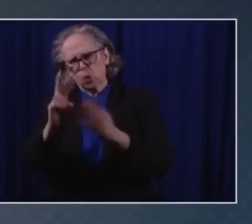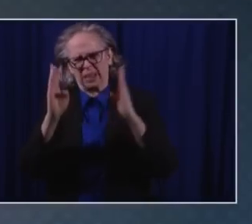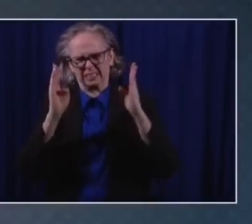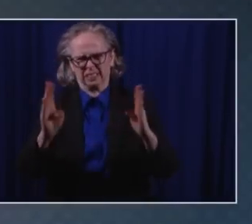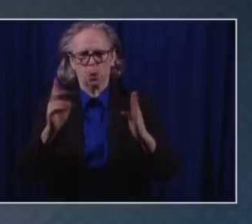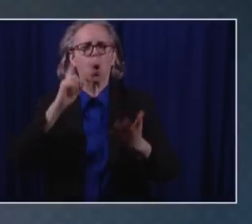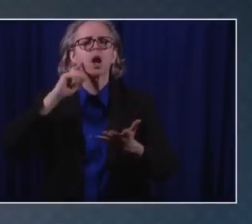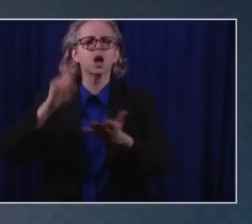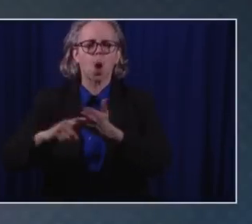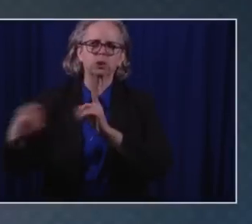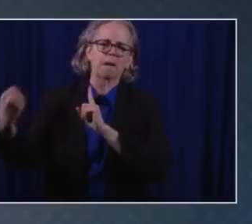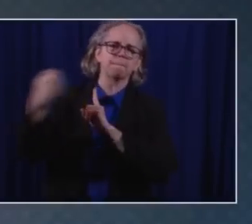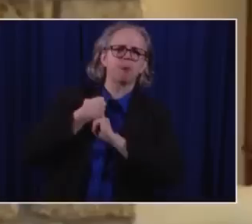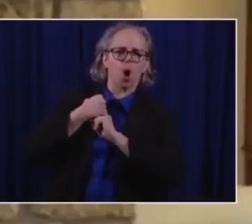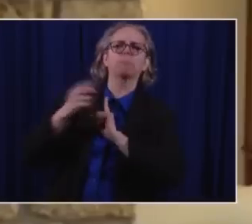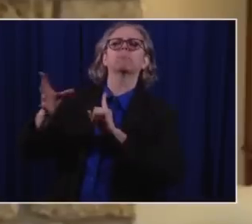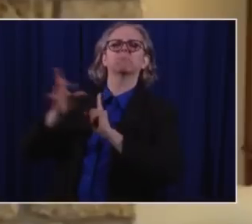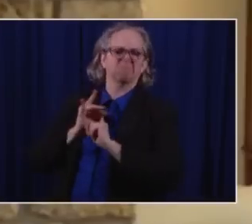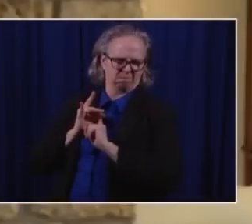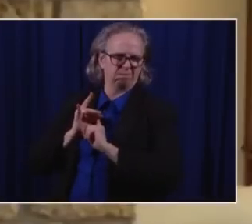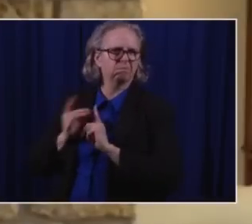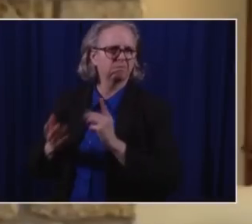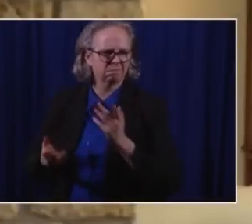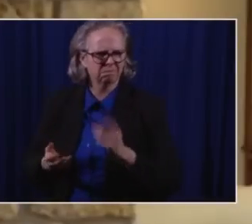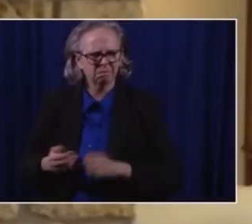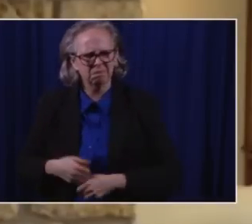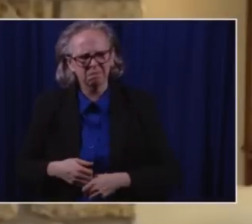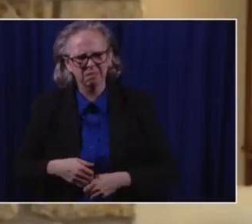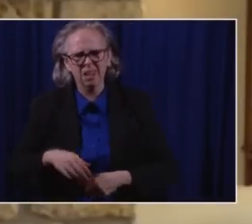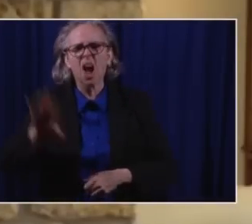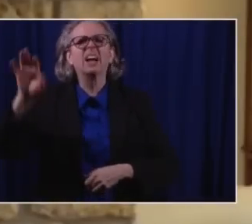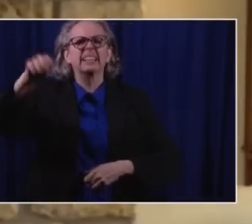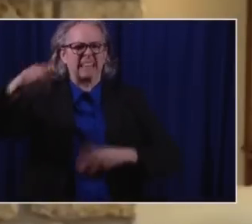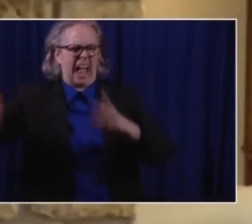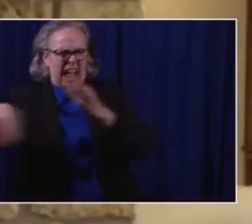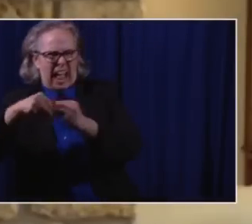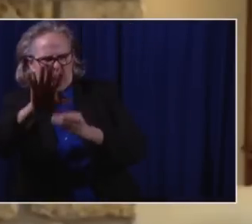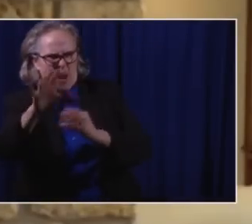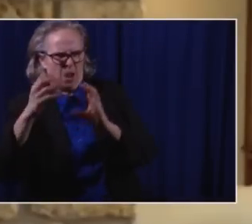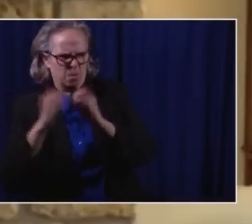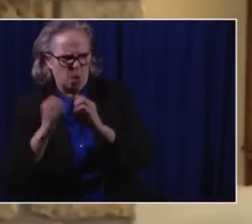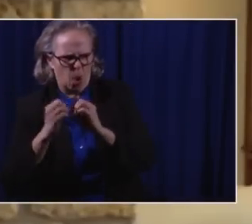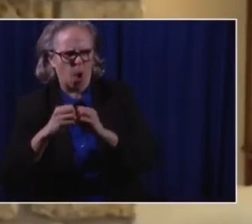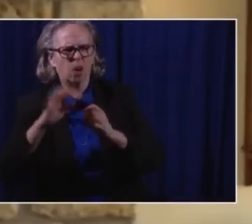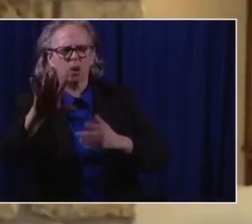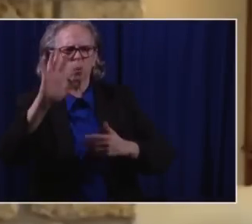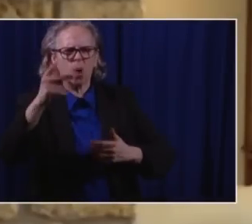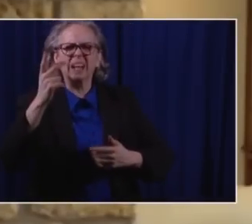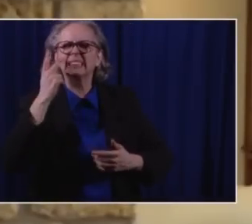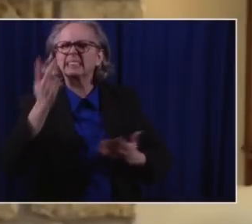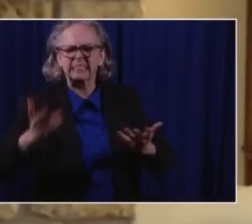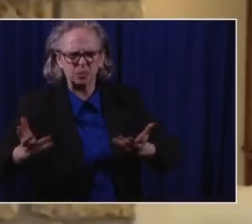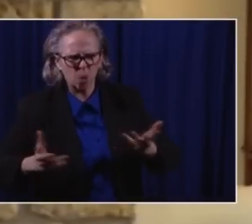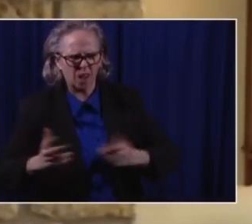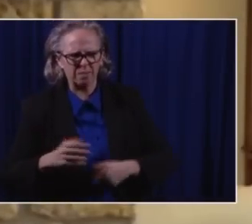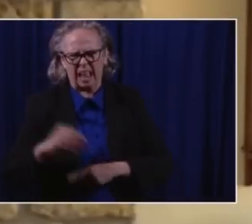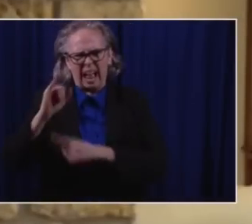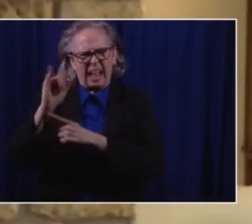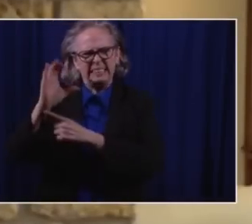So we would expect to see the hospitalizations following 2 weeks.